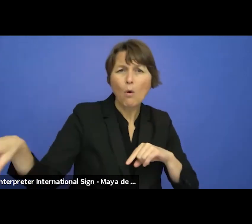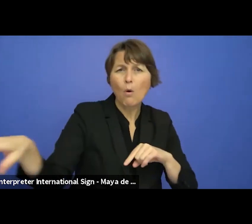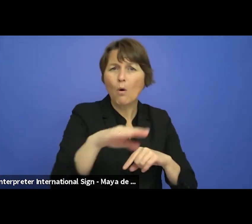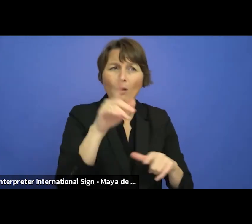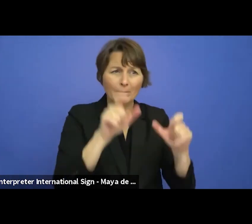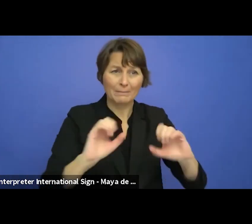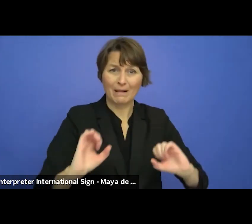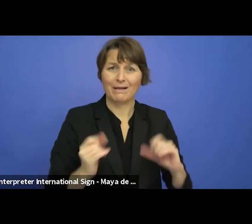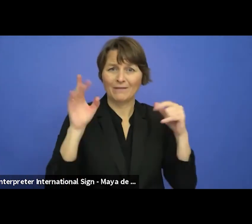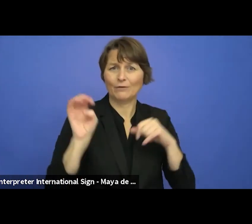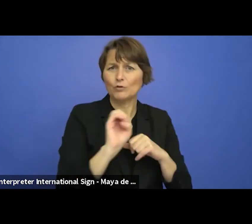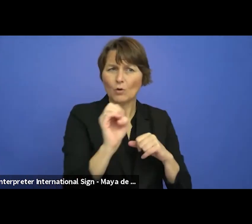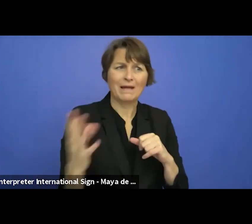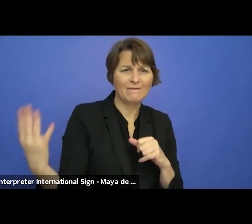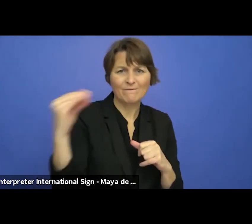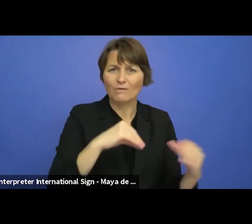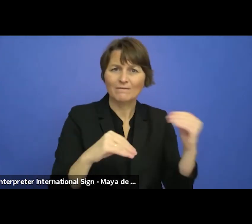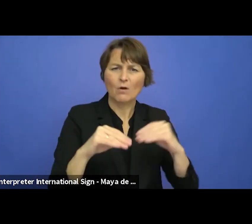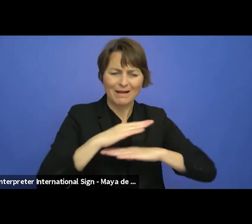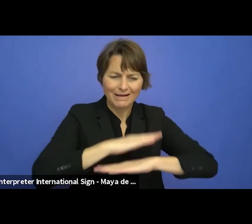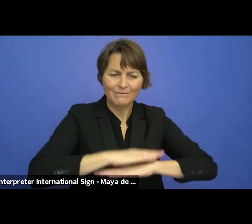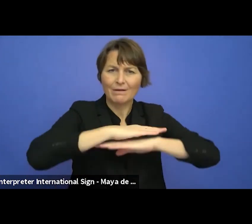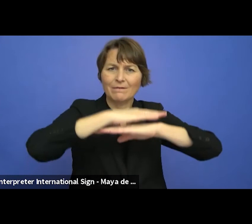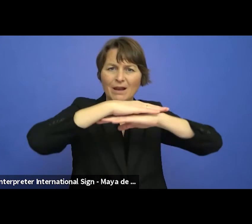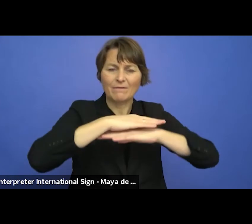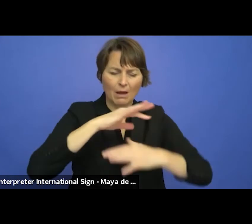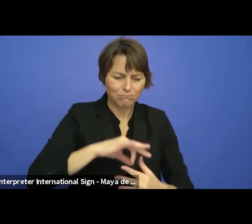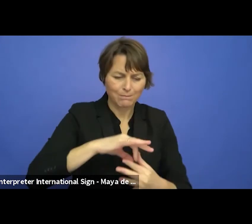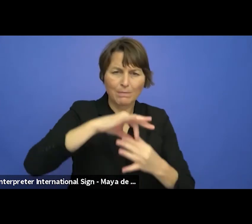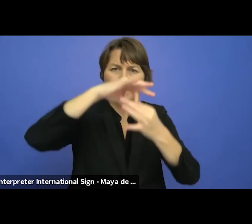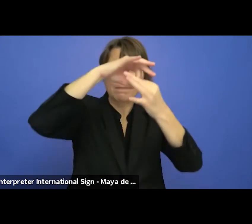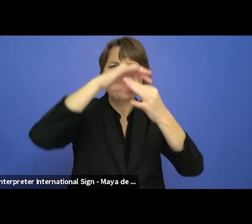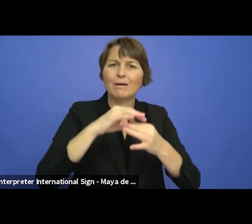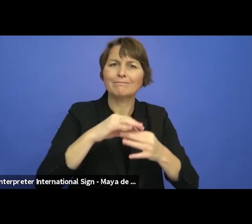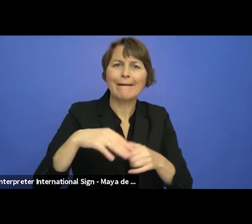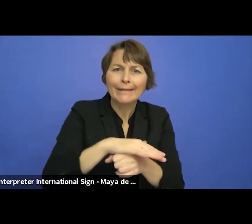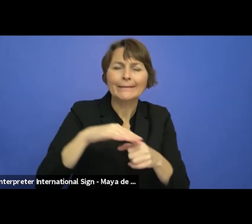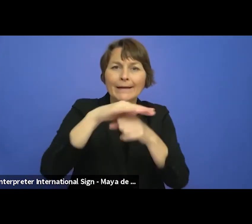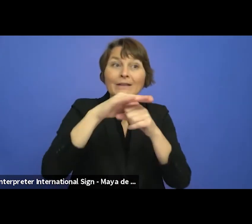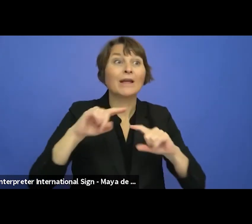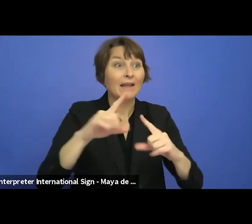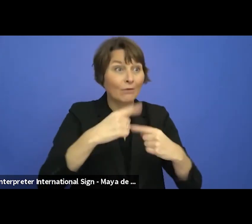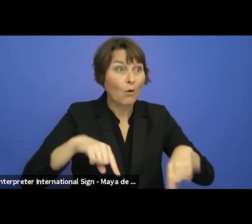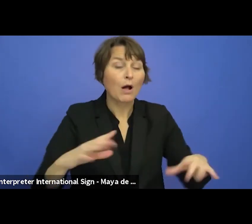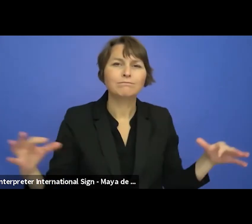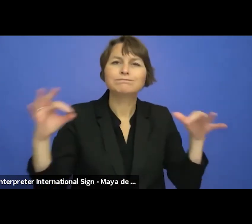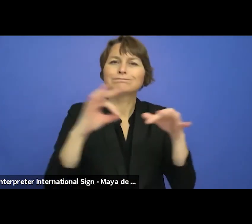only theatres and culture more broadly have this power to reach everyone, turning the Green Deal